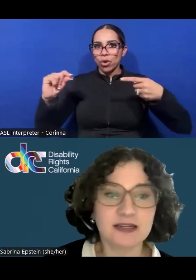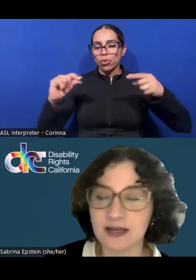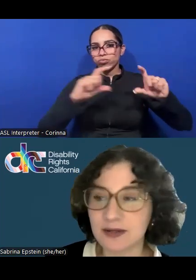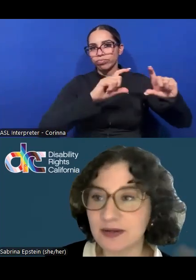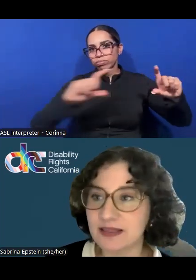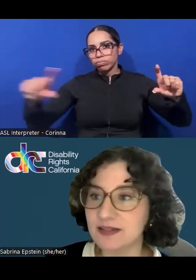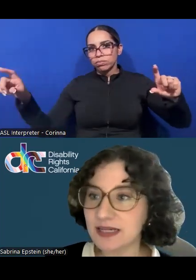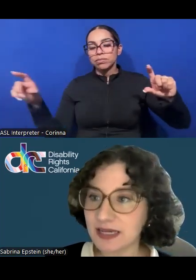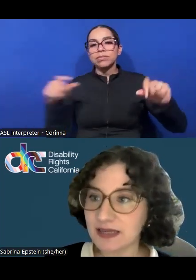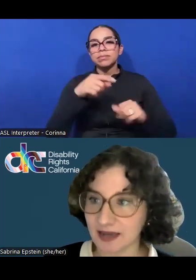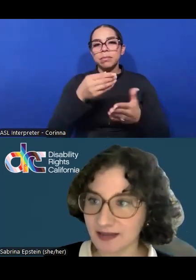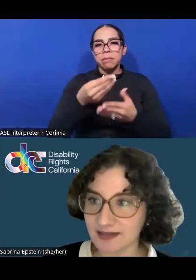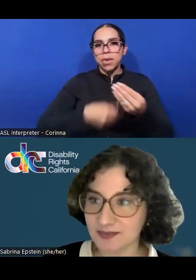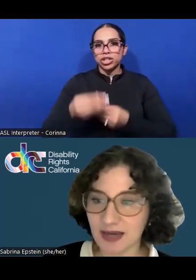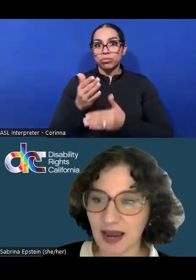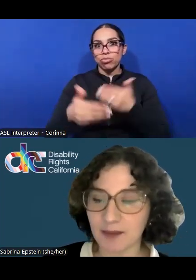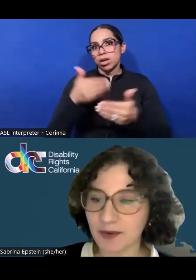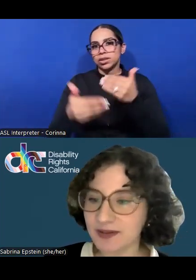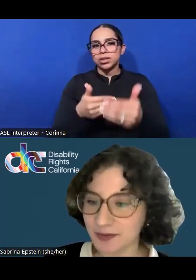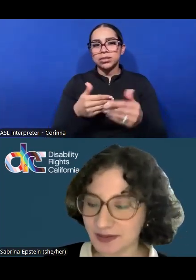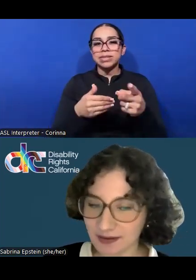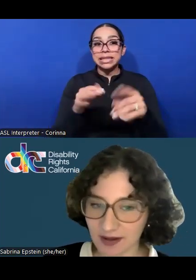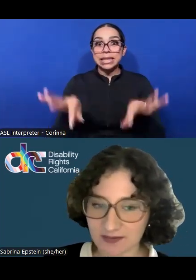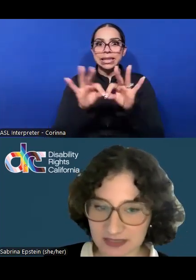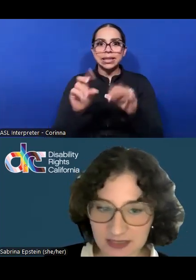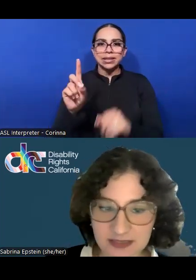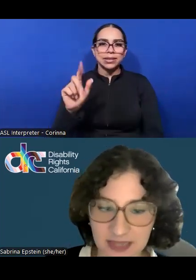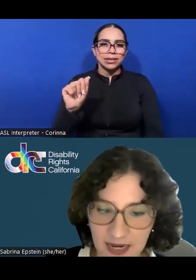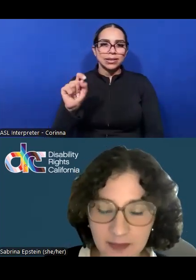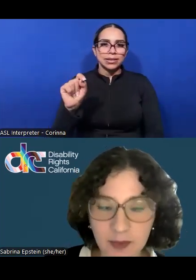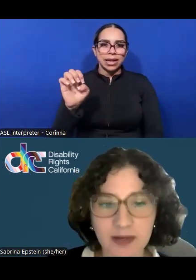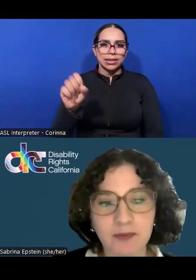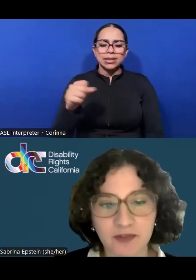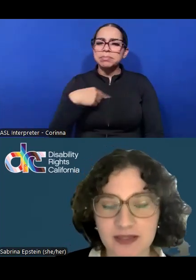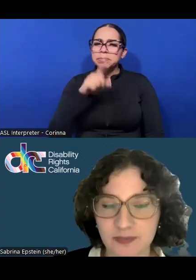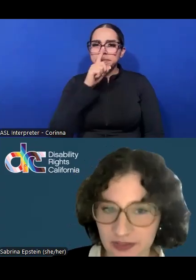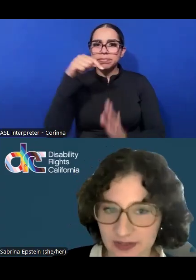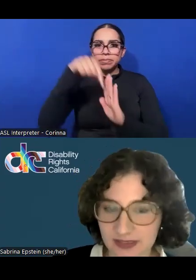So these are the key dates. I'm not going to go into a lot of detail today, but we can provide some resources